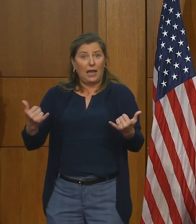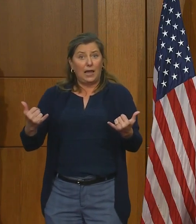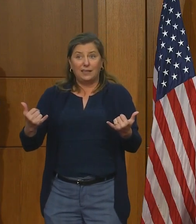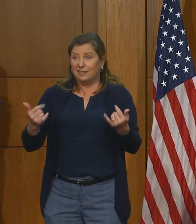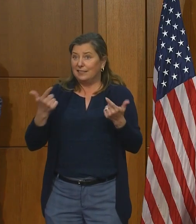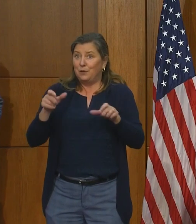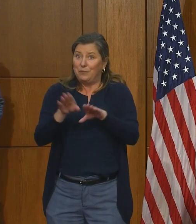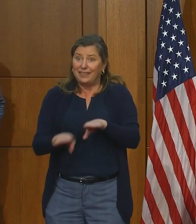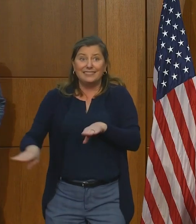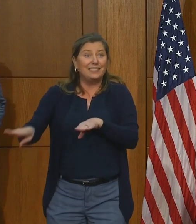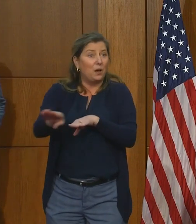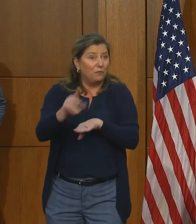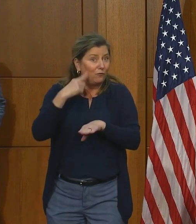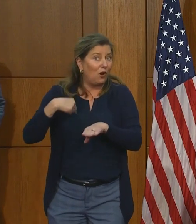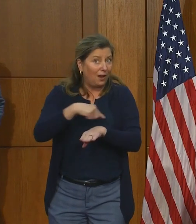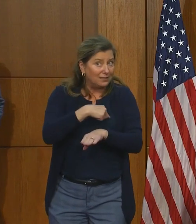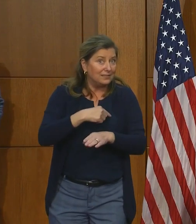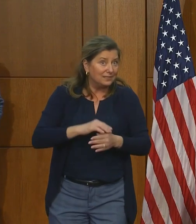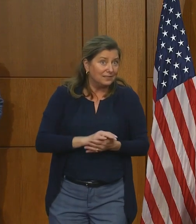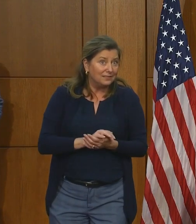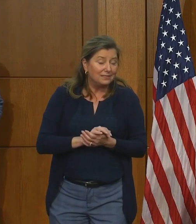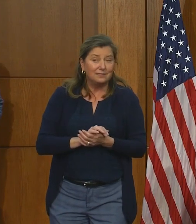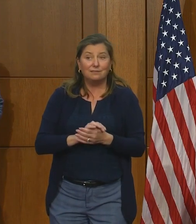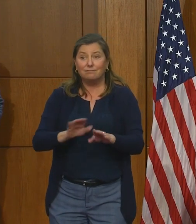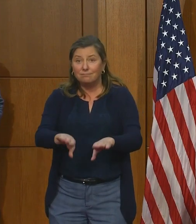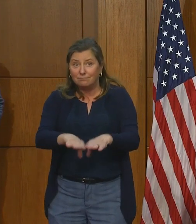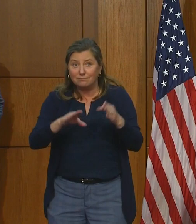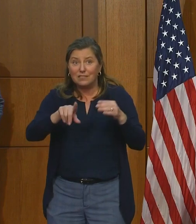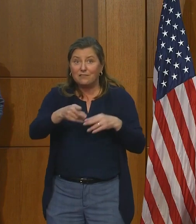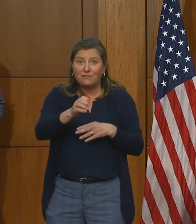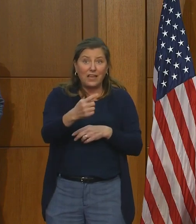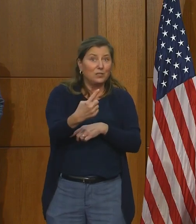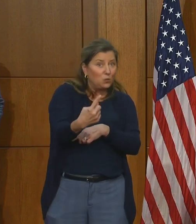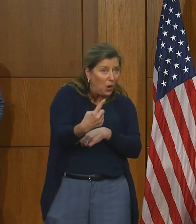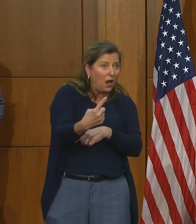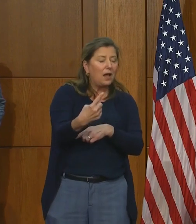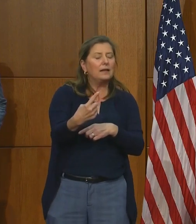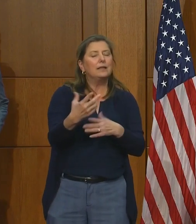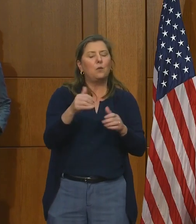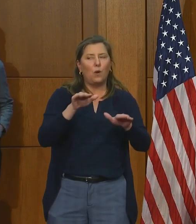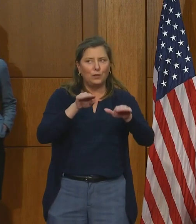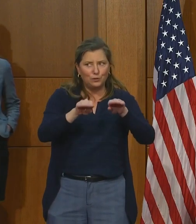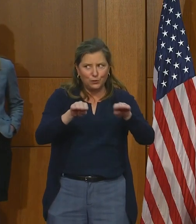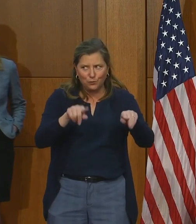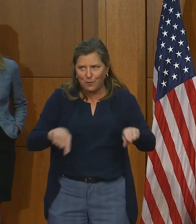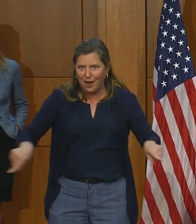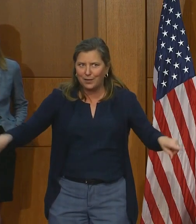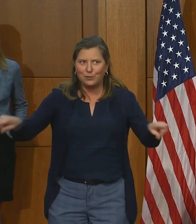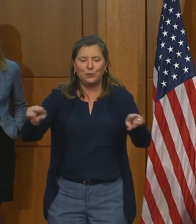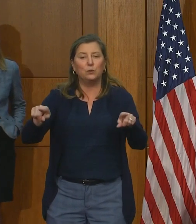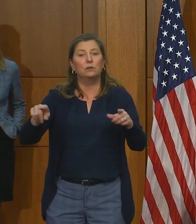SAID TODAY IS A IS A- BIG STEP